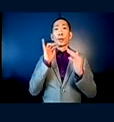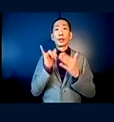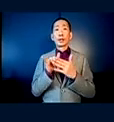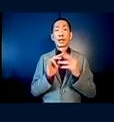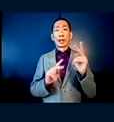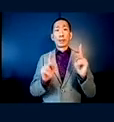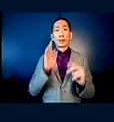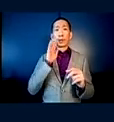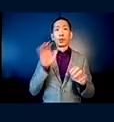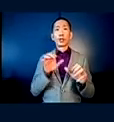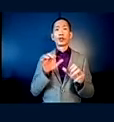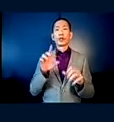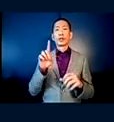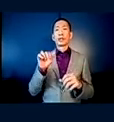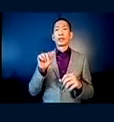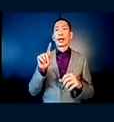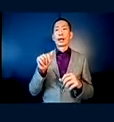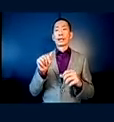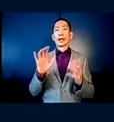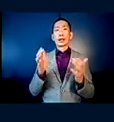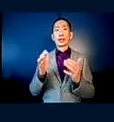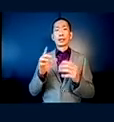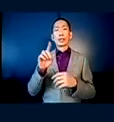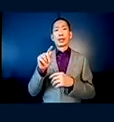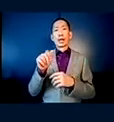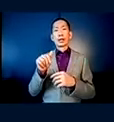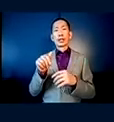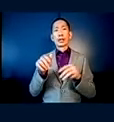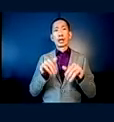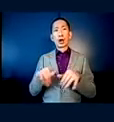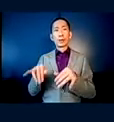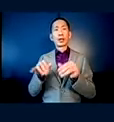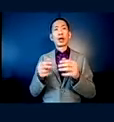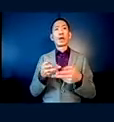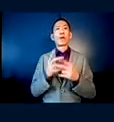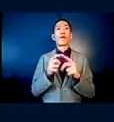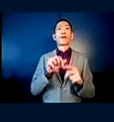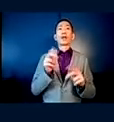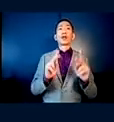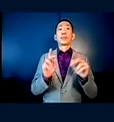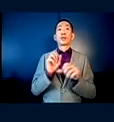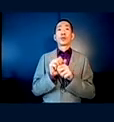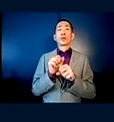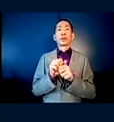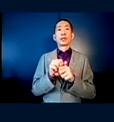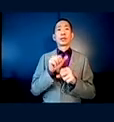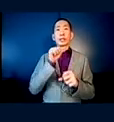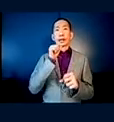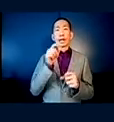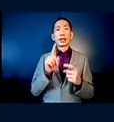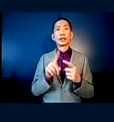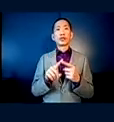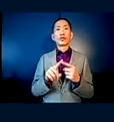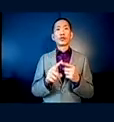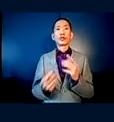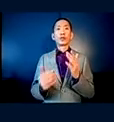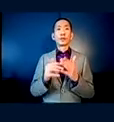COVID SPECIFIC AVAILABLE FOR IN THE HOPE PEOPLE DATA COMPARISON AND HARMONIZATION AND BORROW